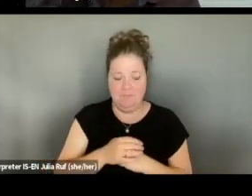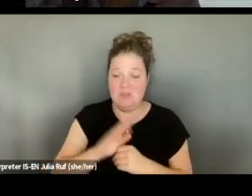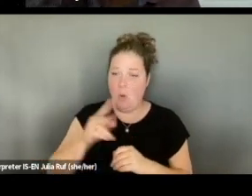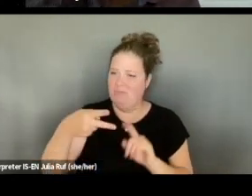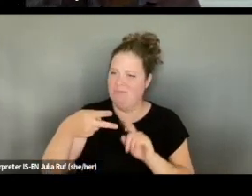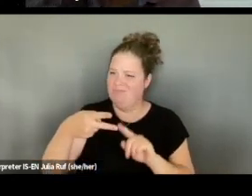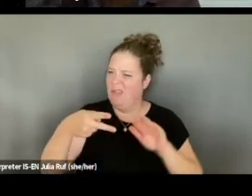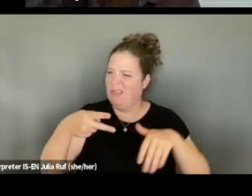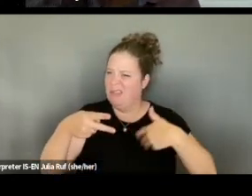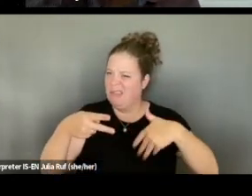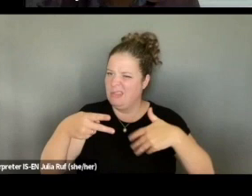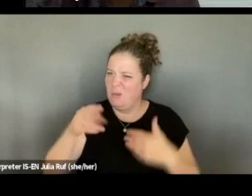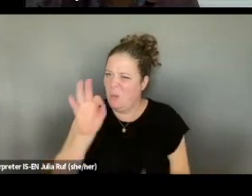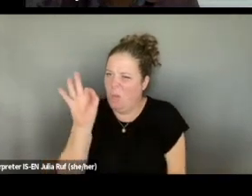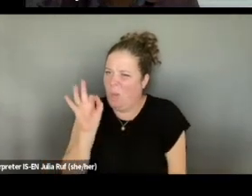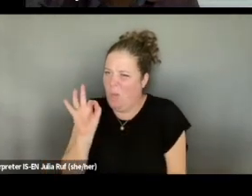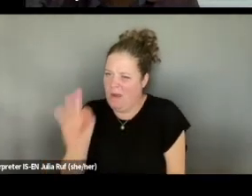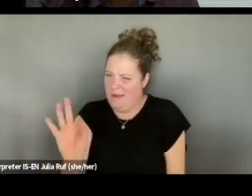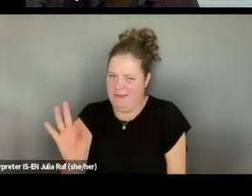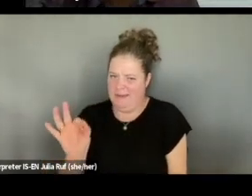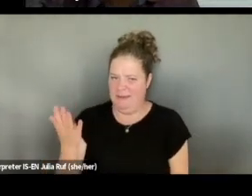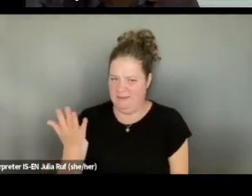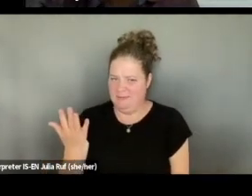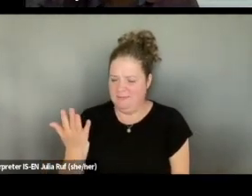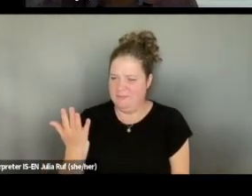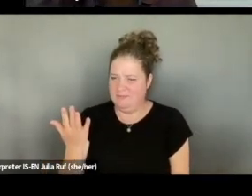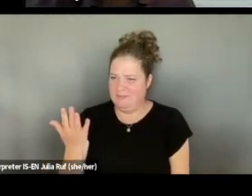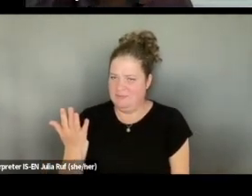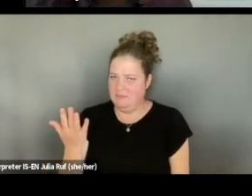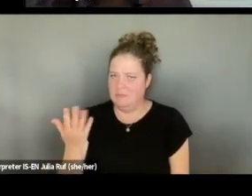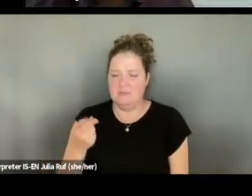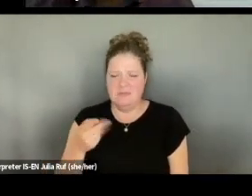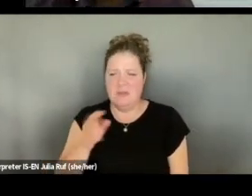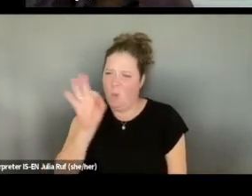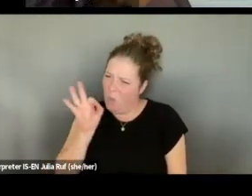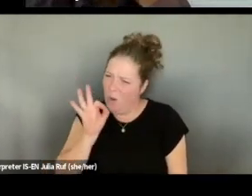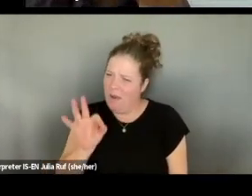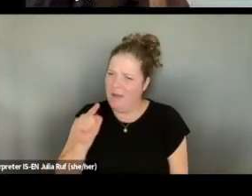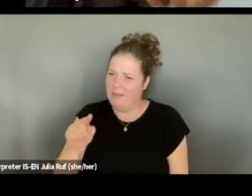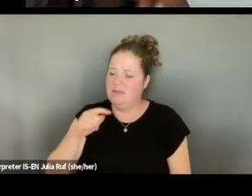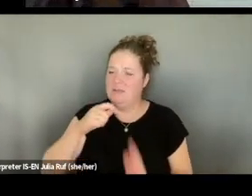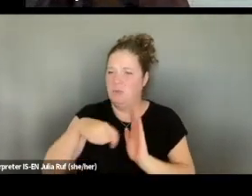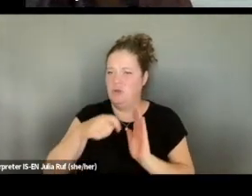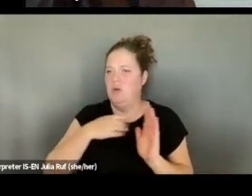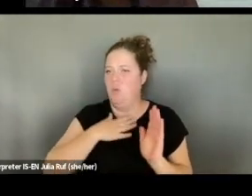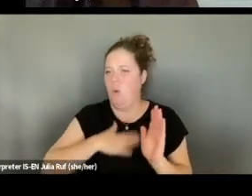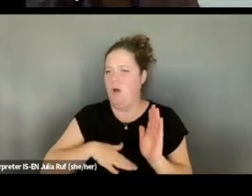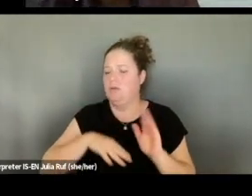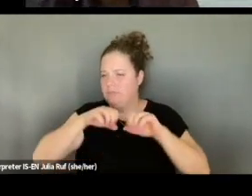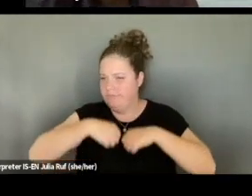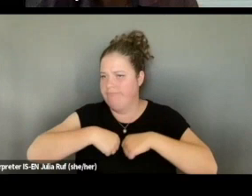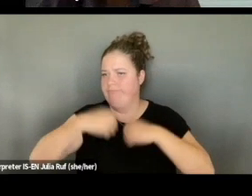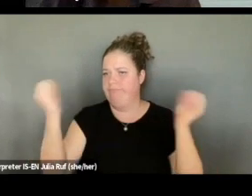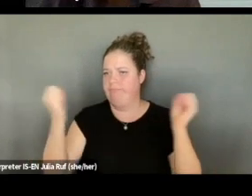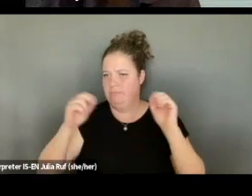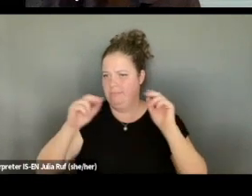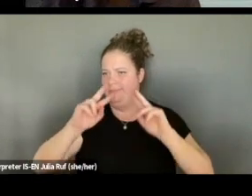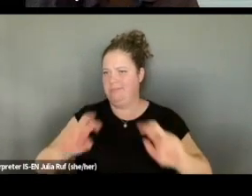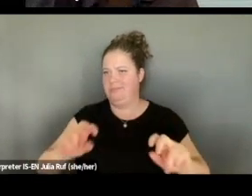that. And just to share a bit what we